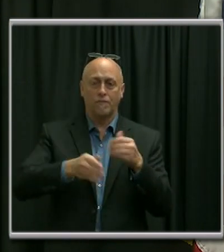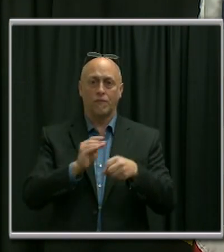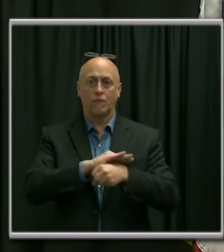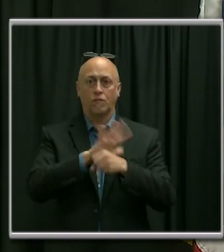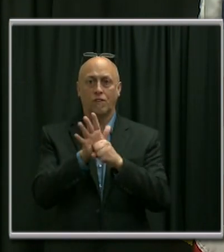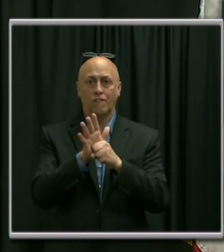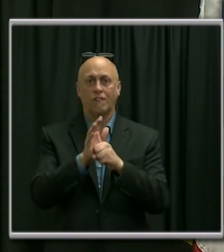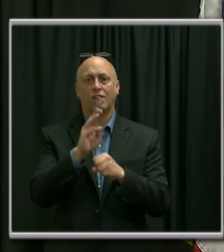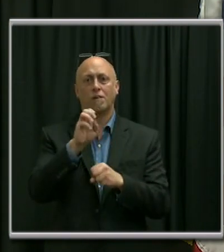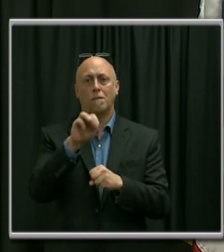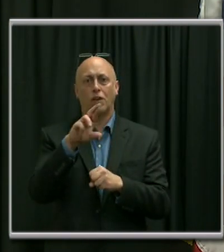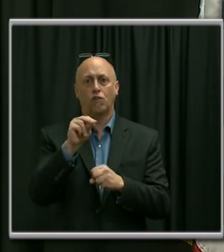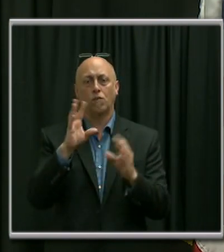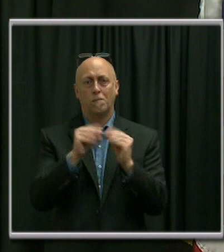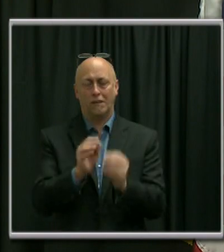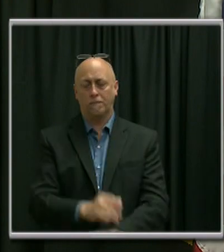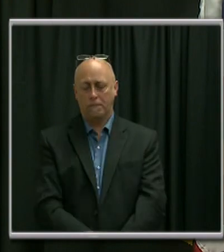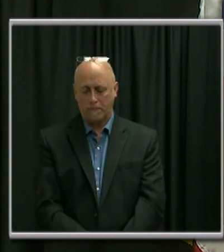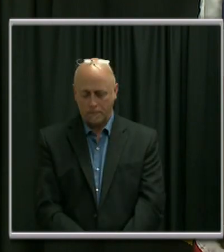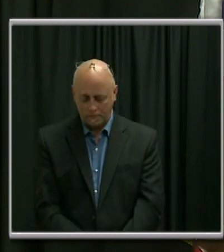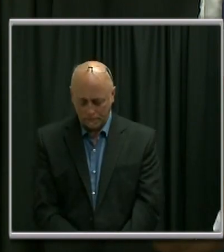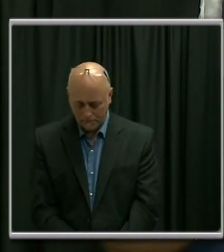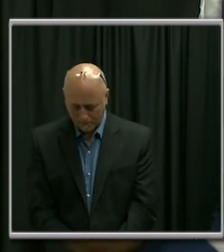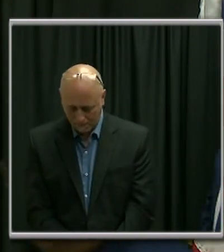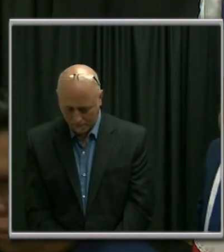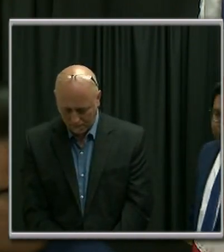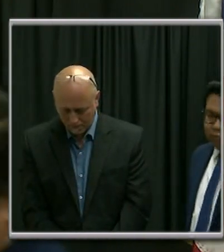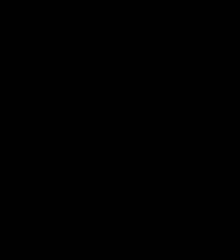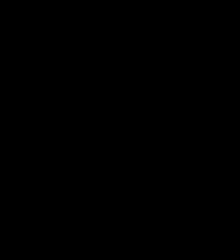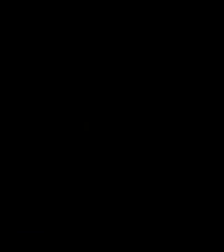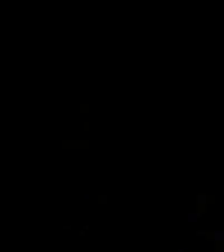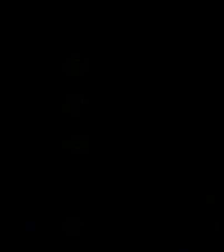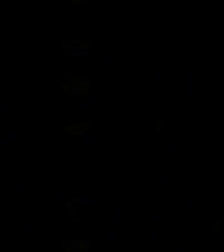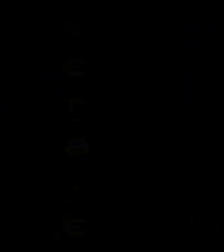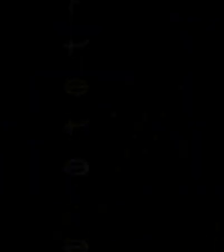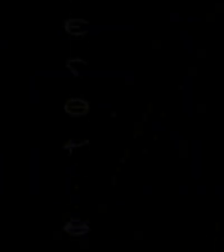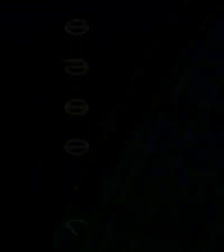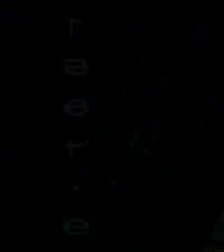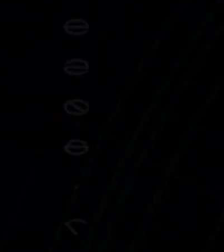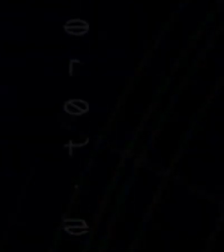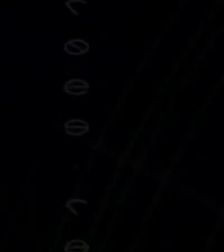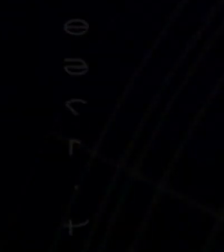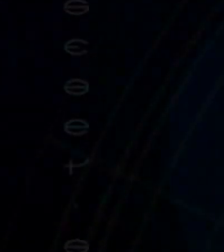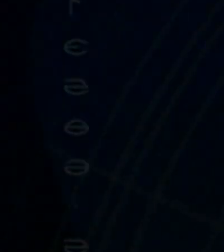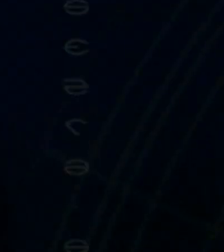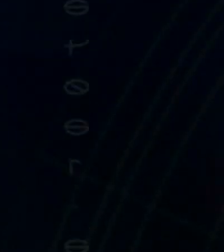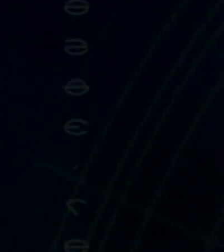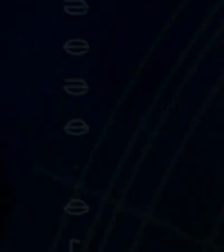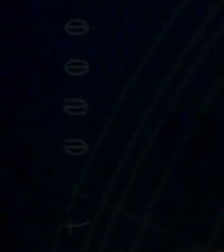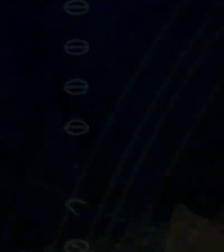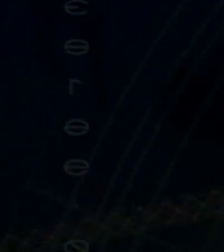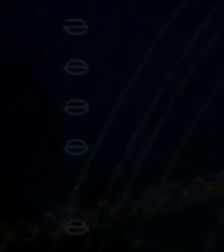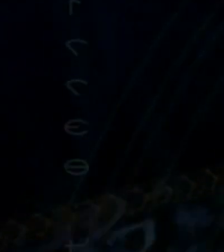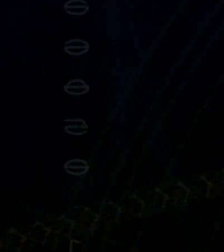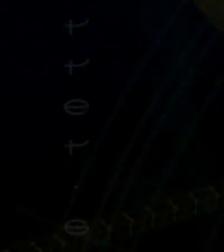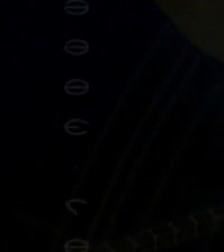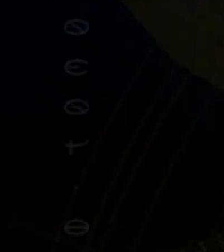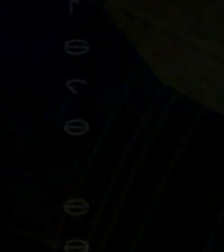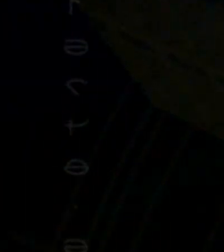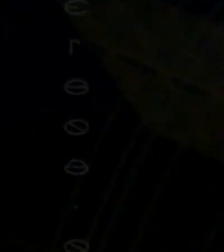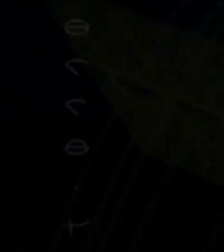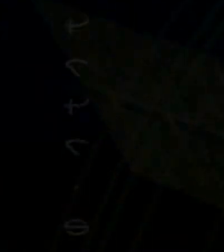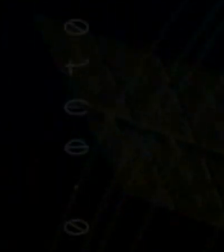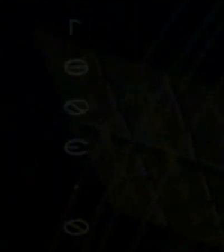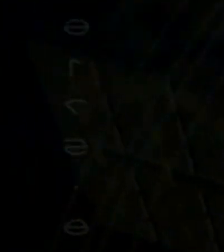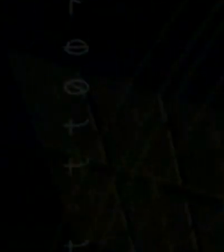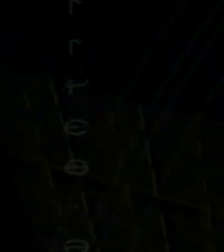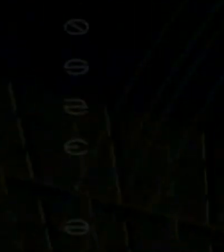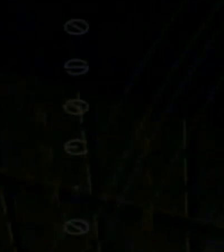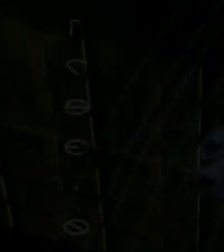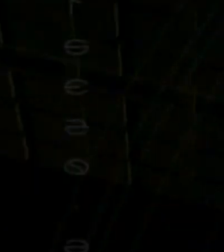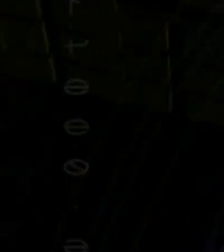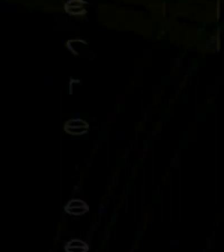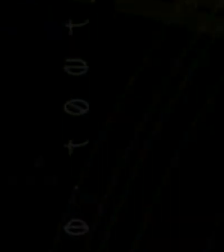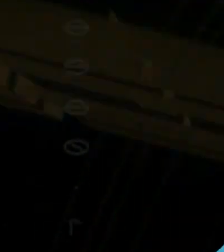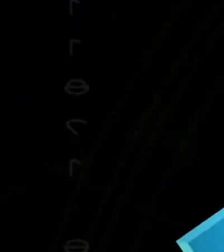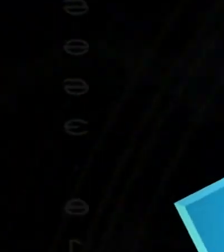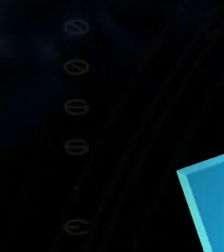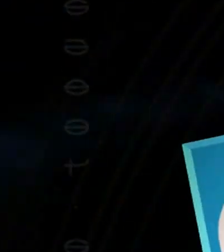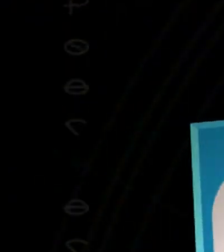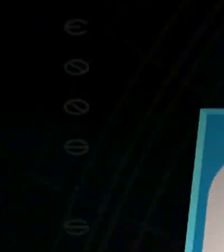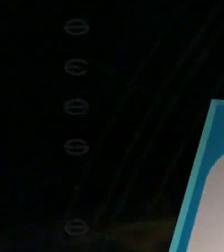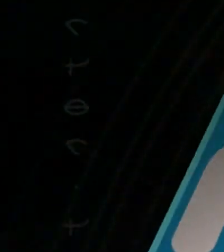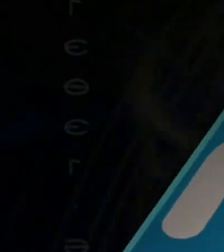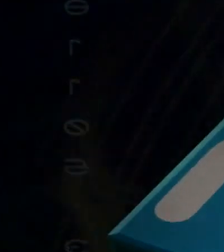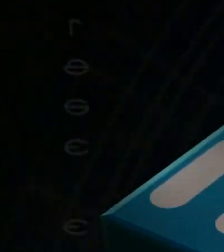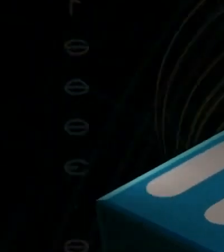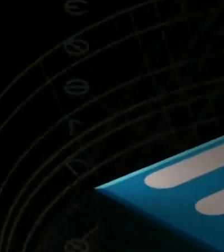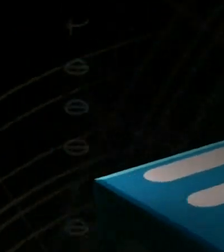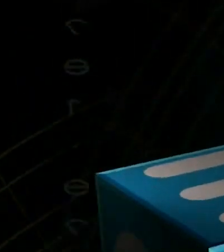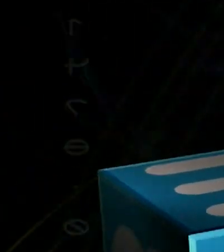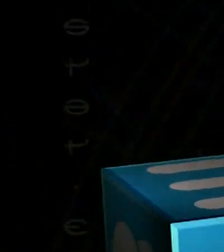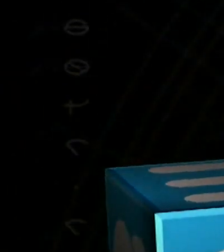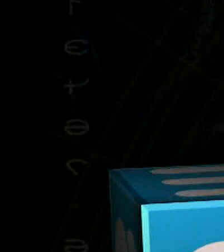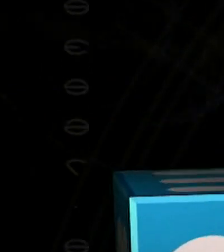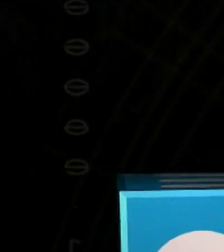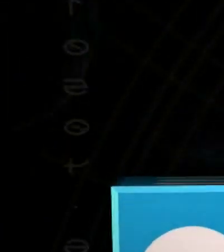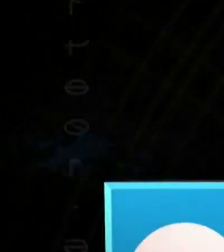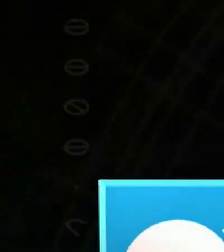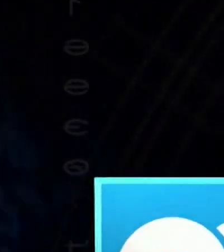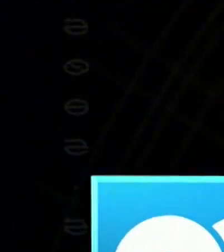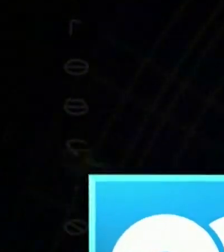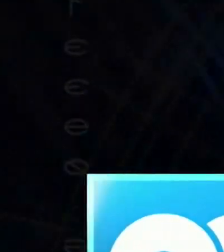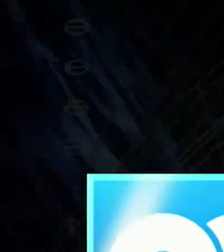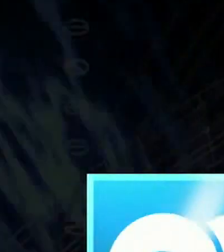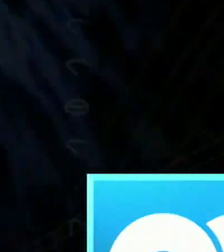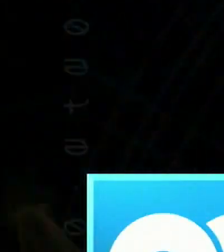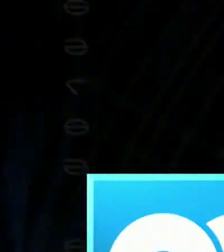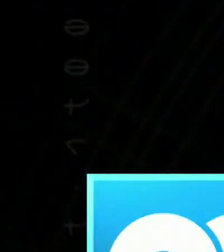CONCLUDES TODAY'S. METRO COVER